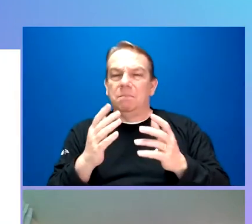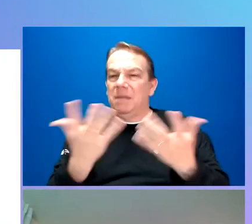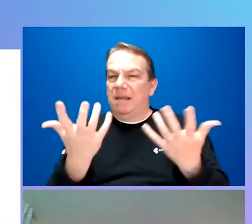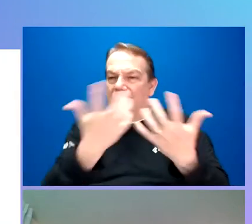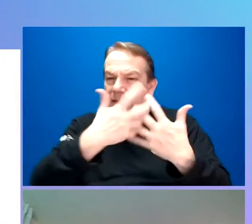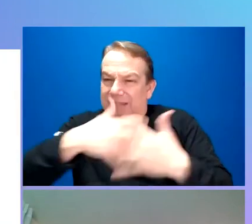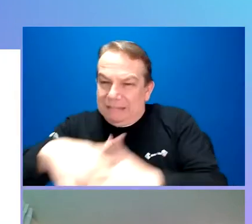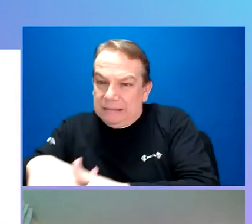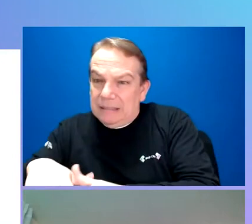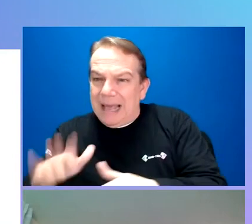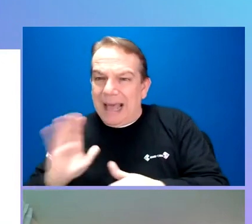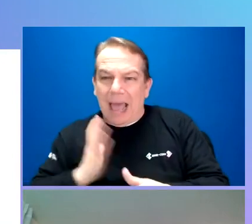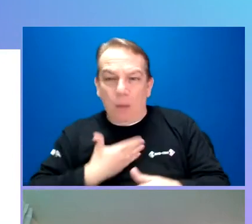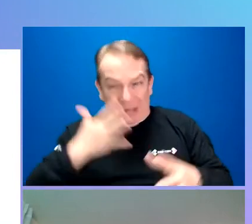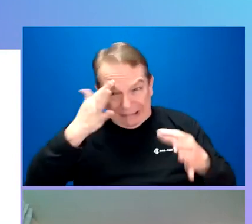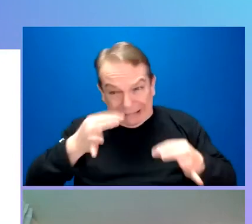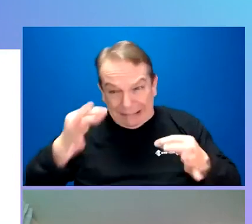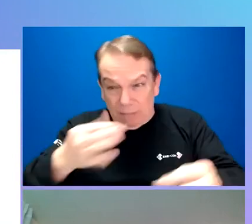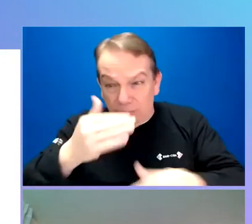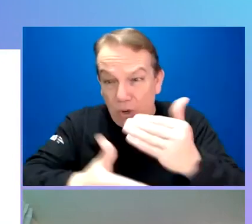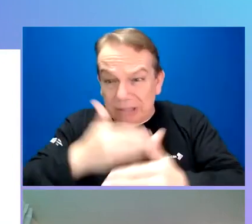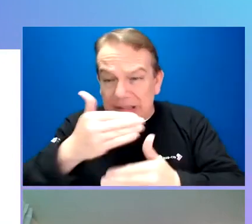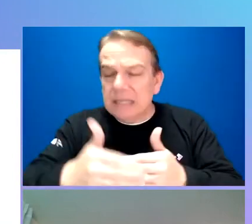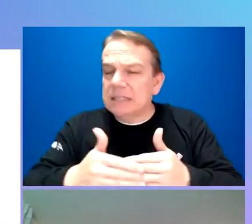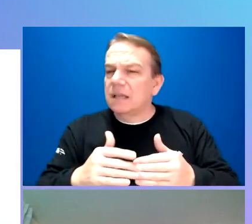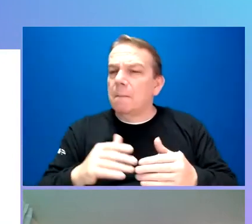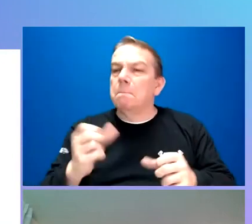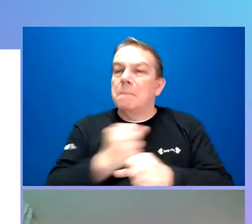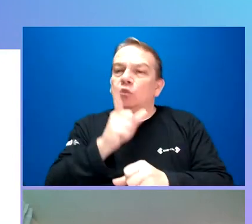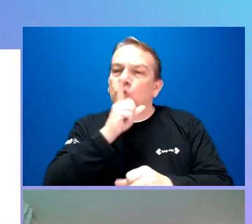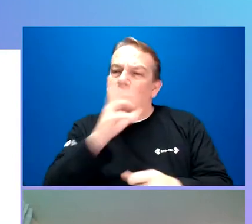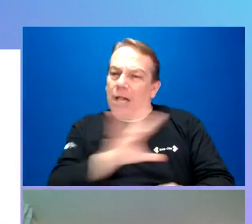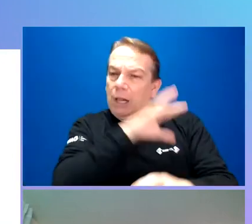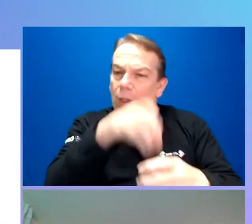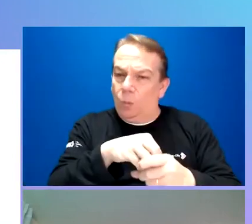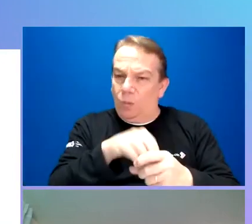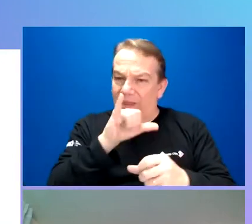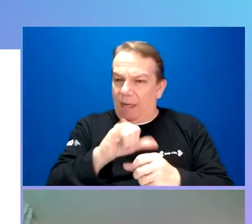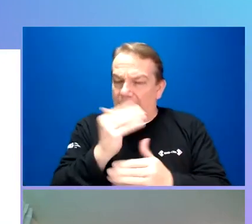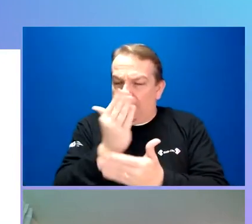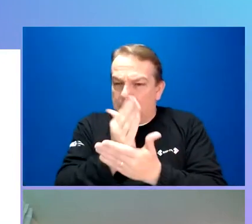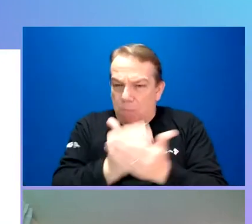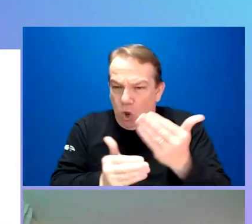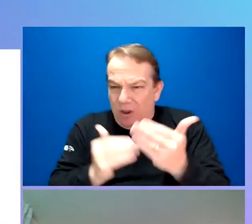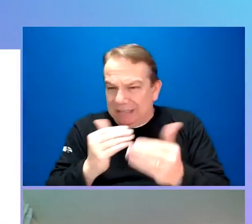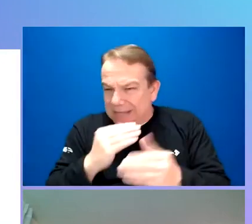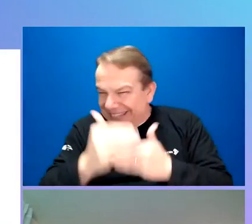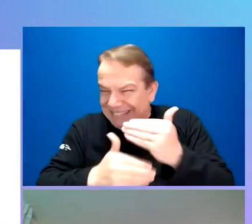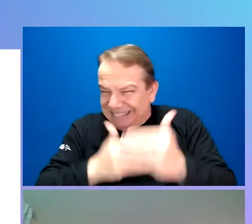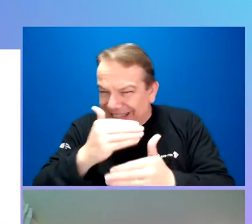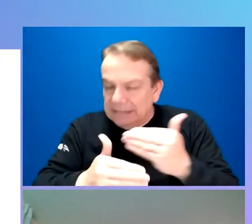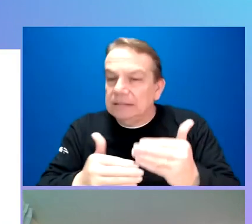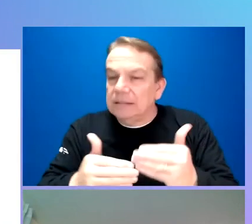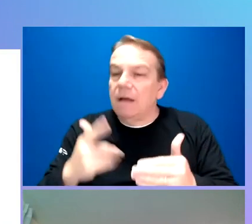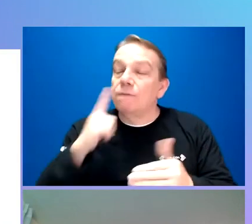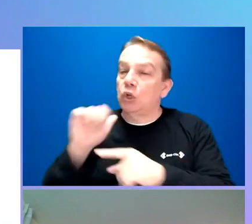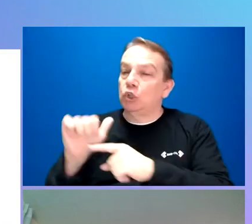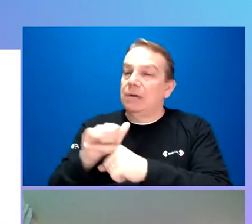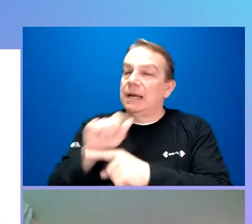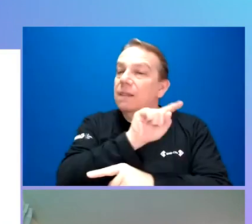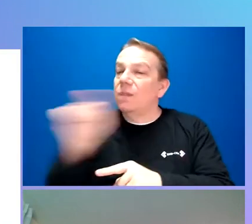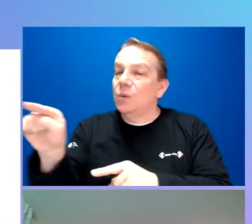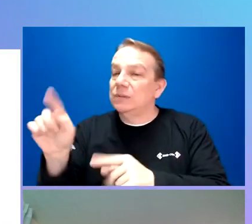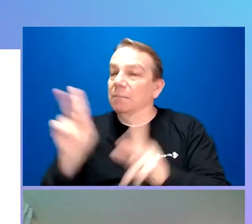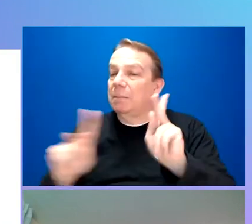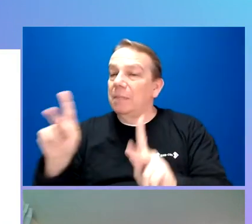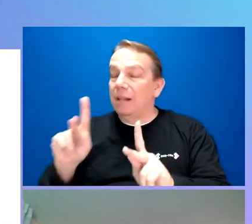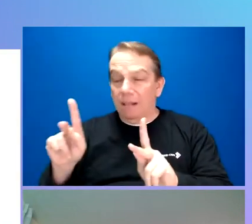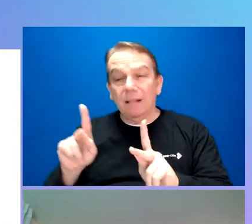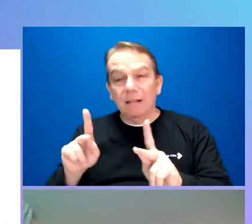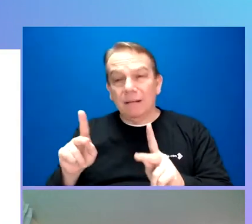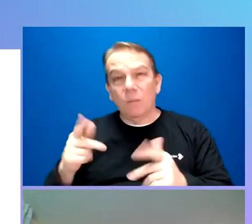training modules for, uh, our,